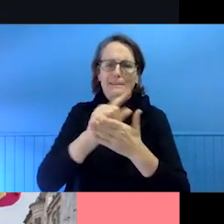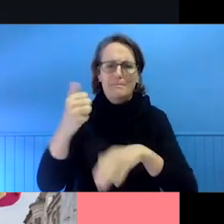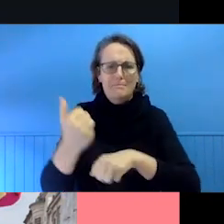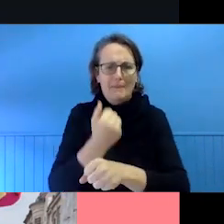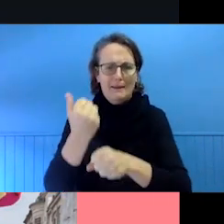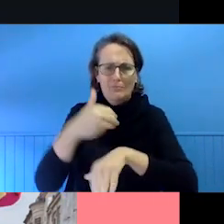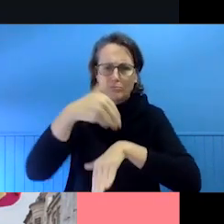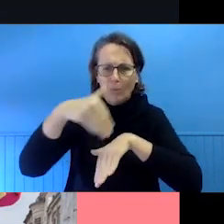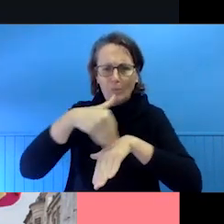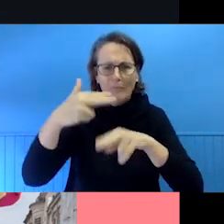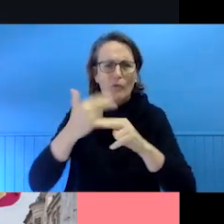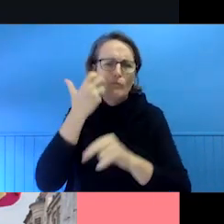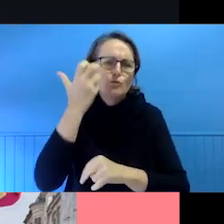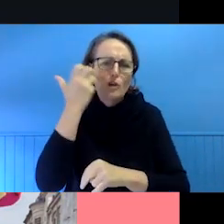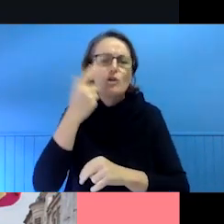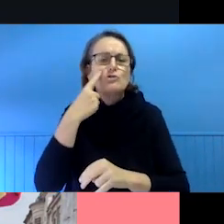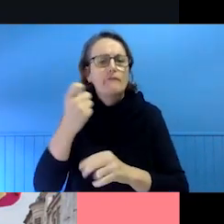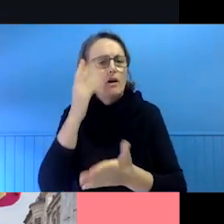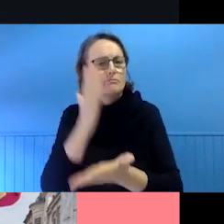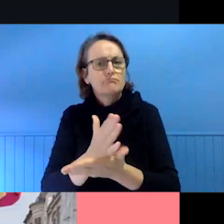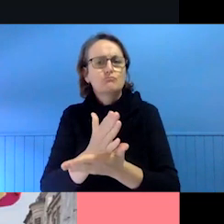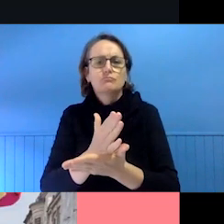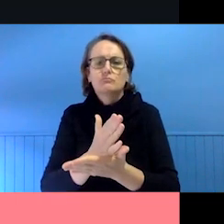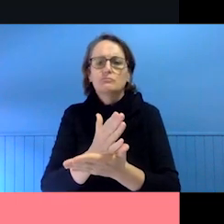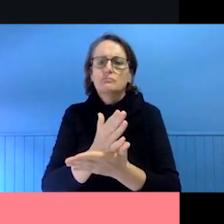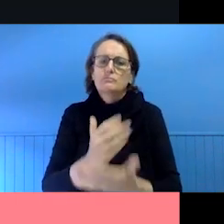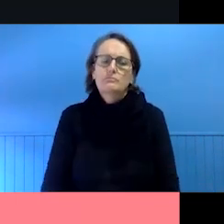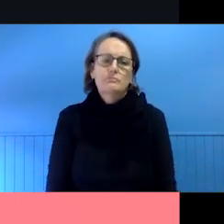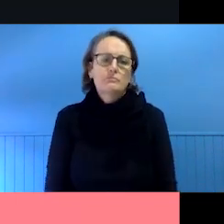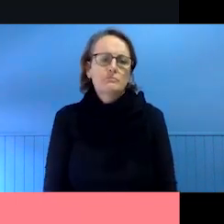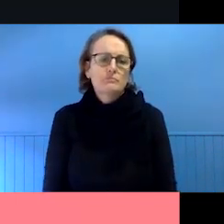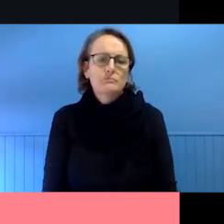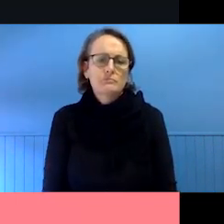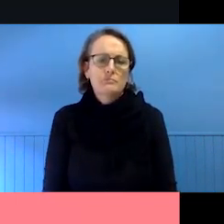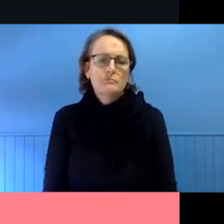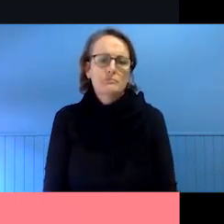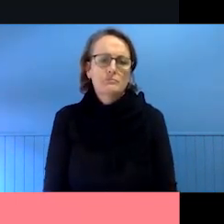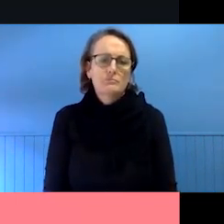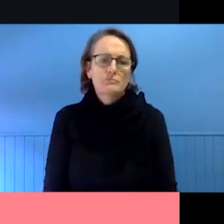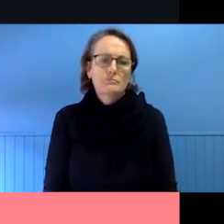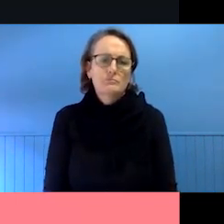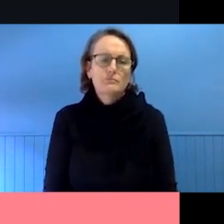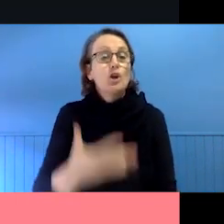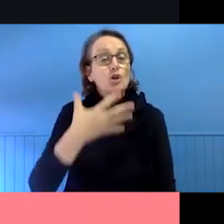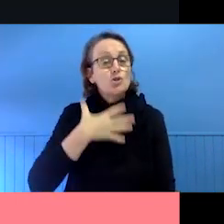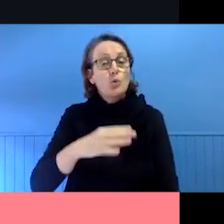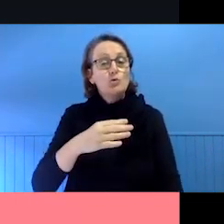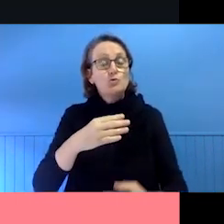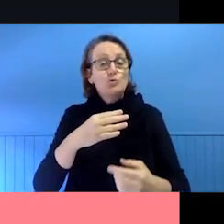Always stick to the truth and find the best way to present it. So you want to develop those key messages that we touched on back